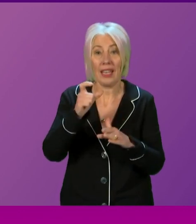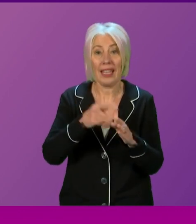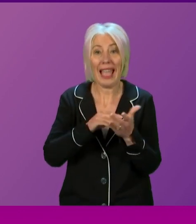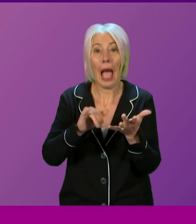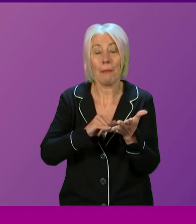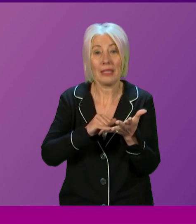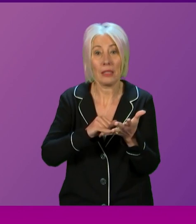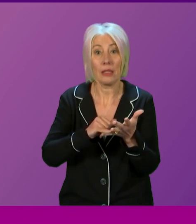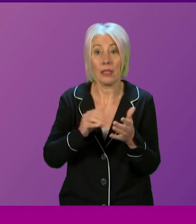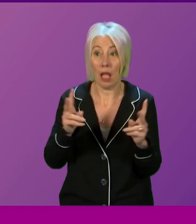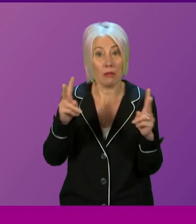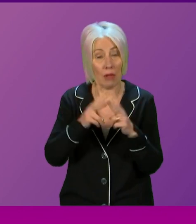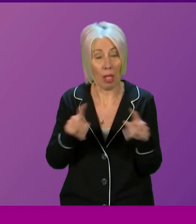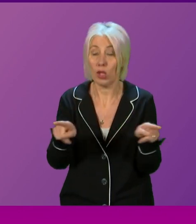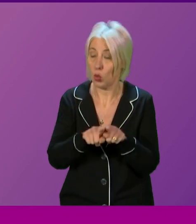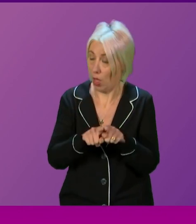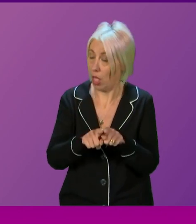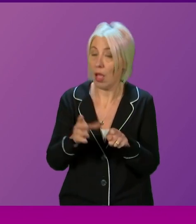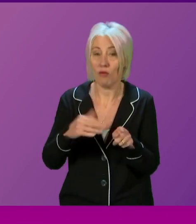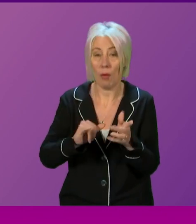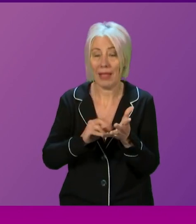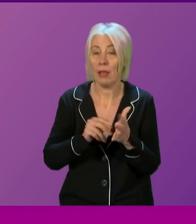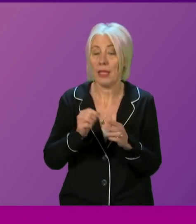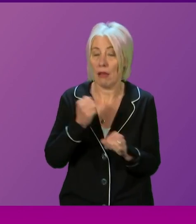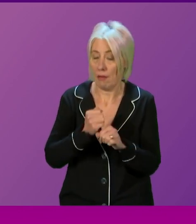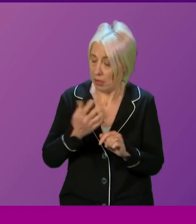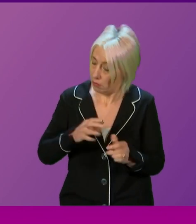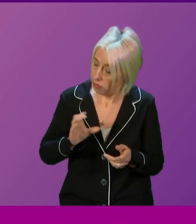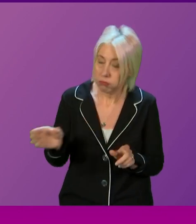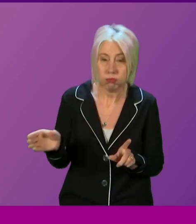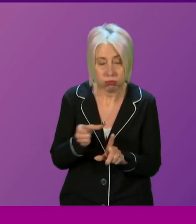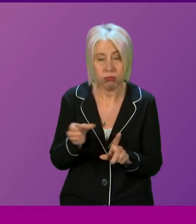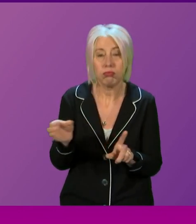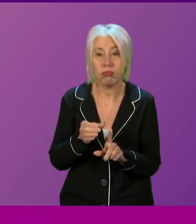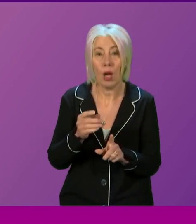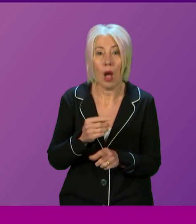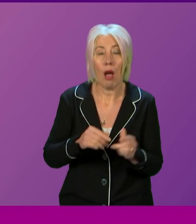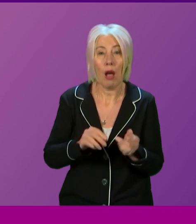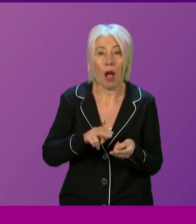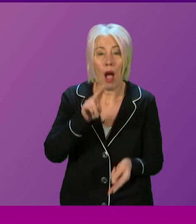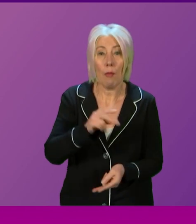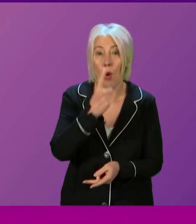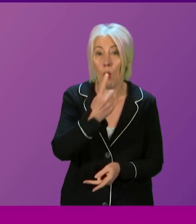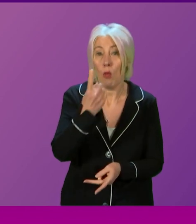also doubled under this Government; to be precise, it is up by 110 per cent.